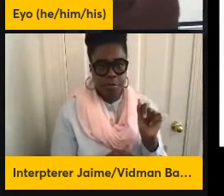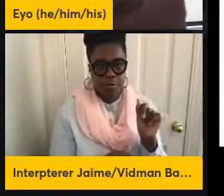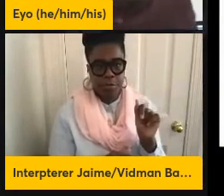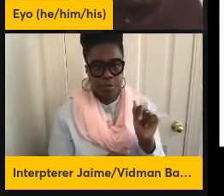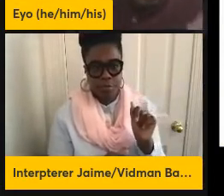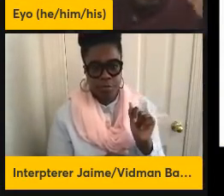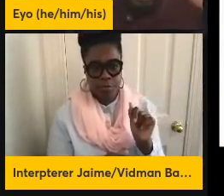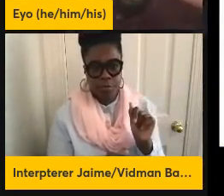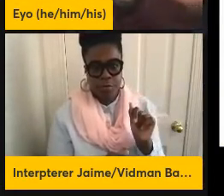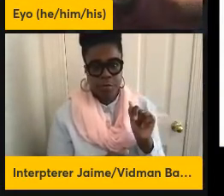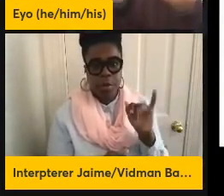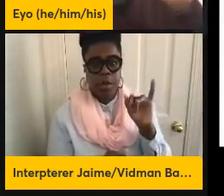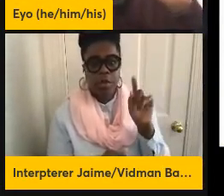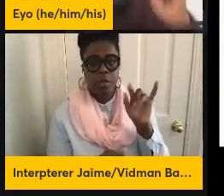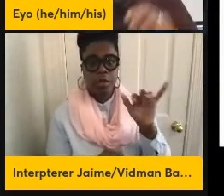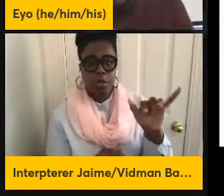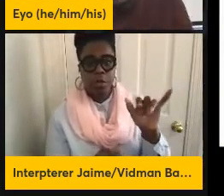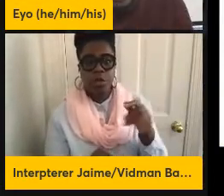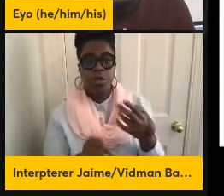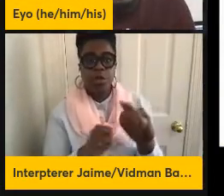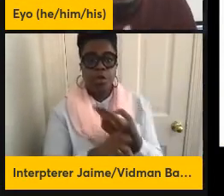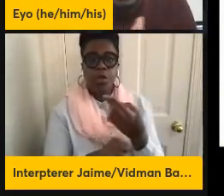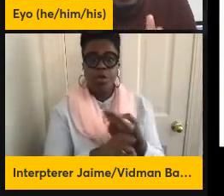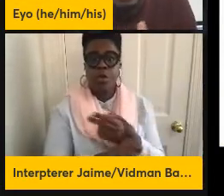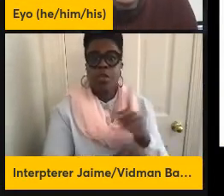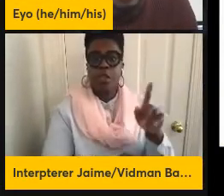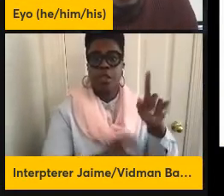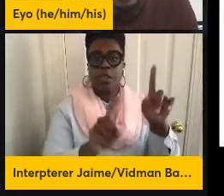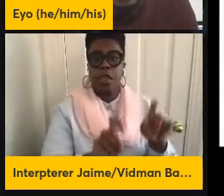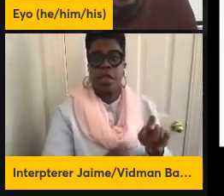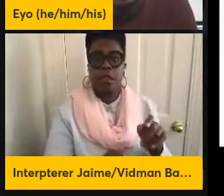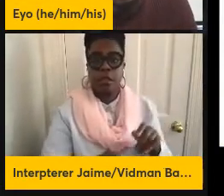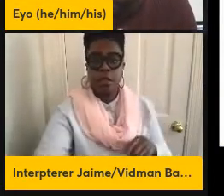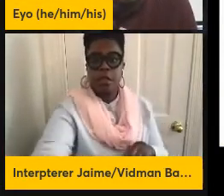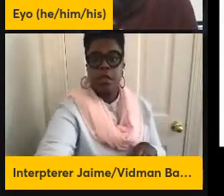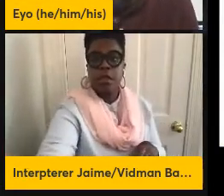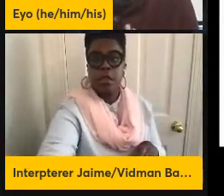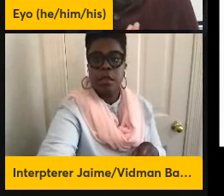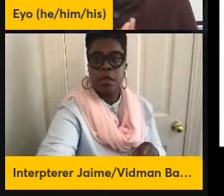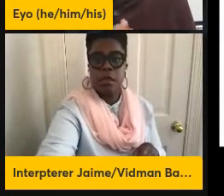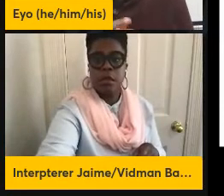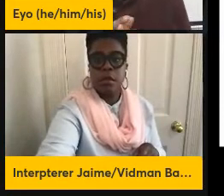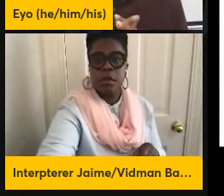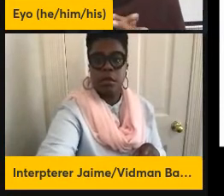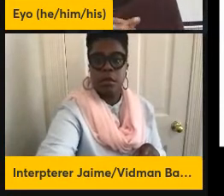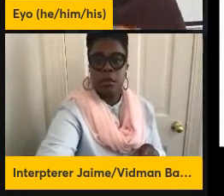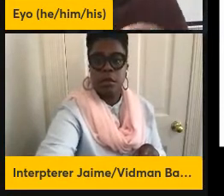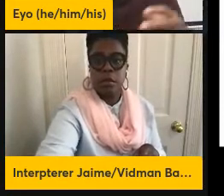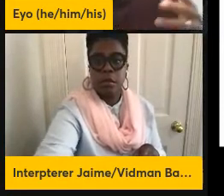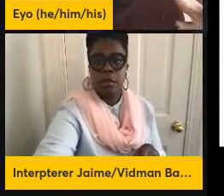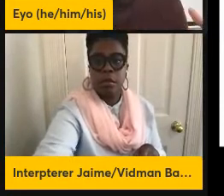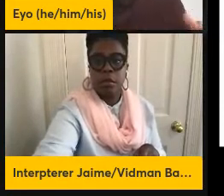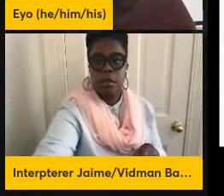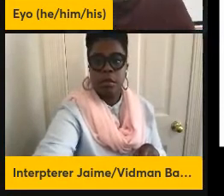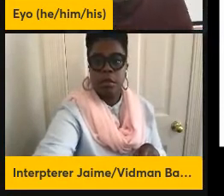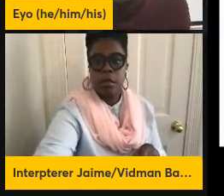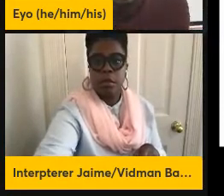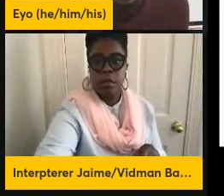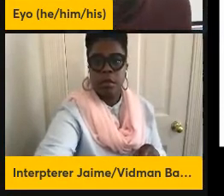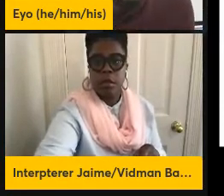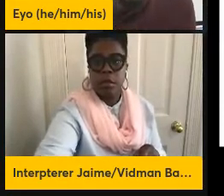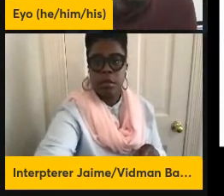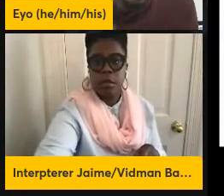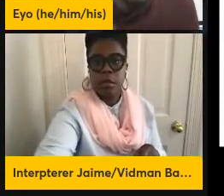So Joe use this elevated plus maze test. And this test is a test that's known to be useful for testing anxiety, for context,